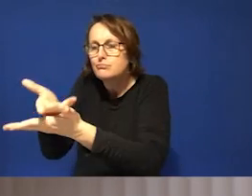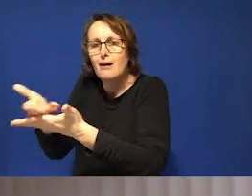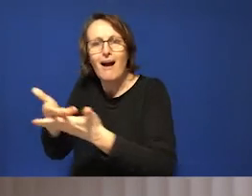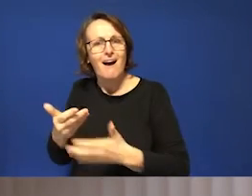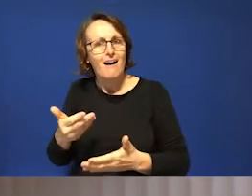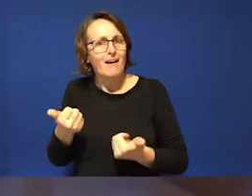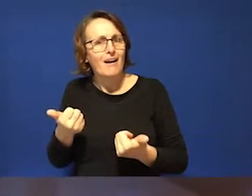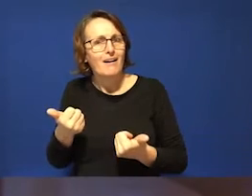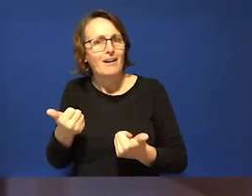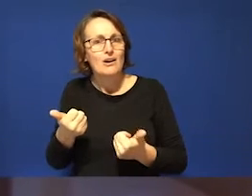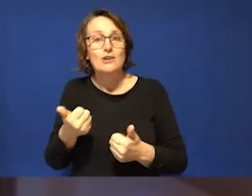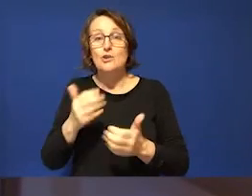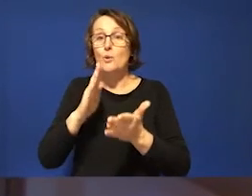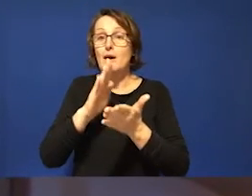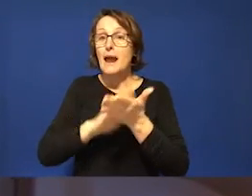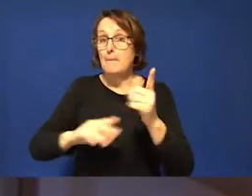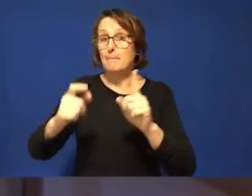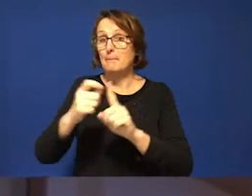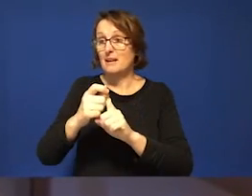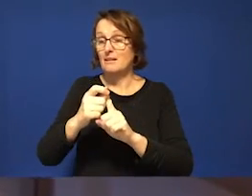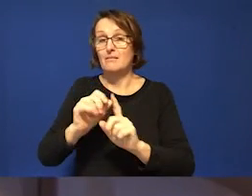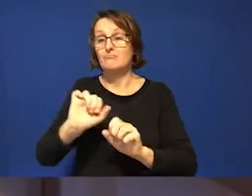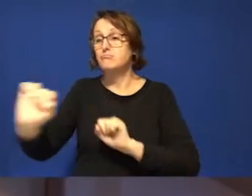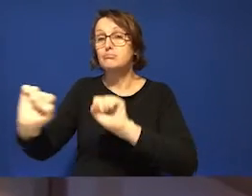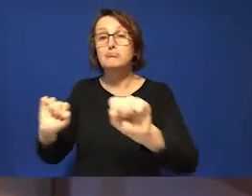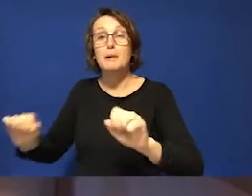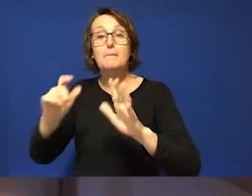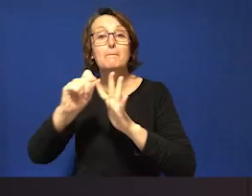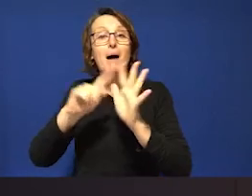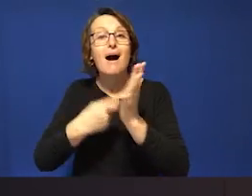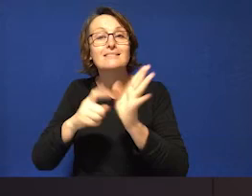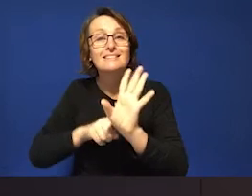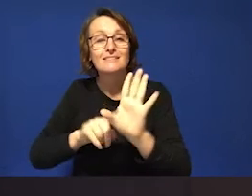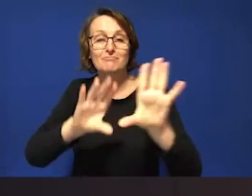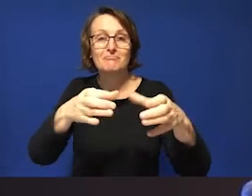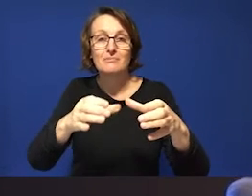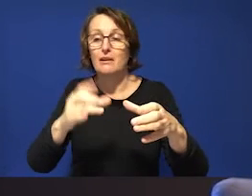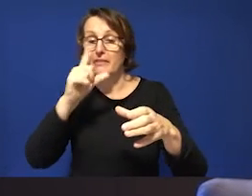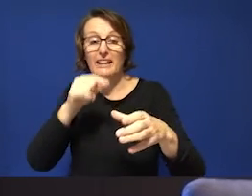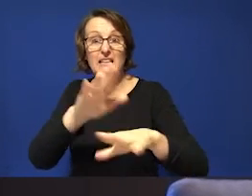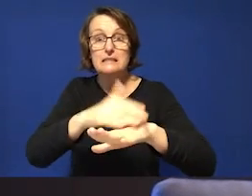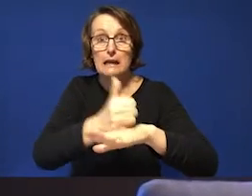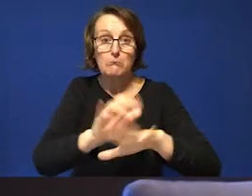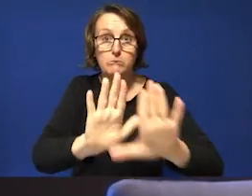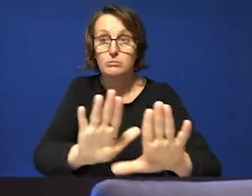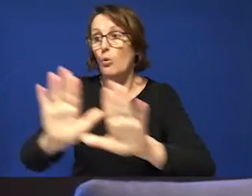has members we'd left it to the various parties to organize who goes where and how,